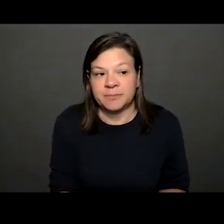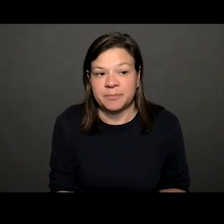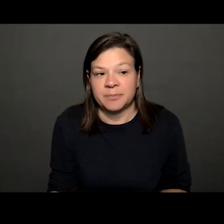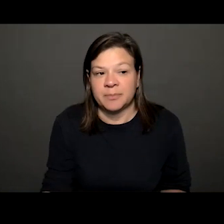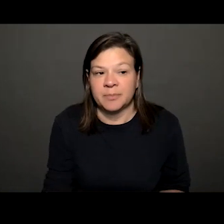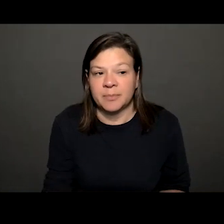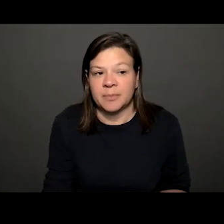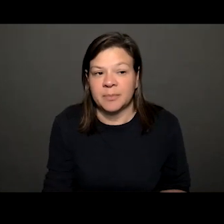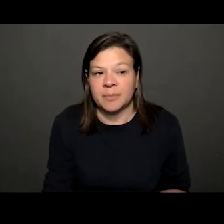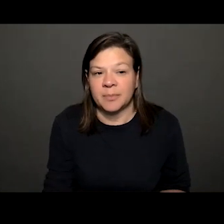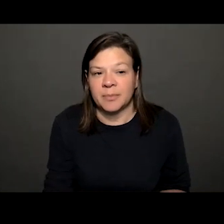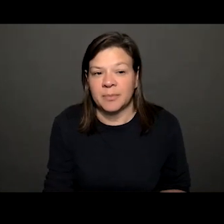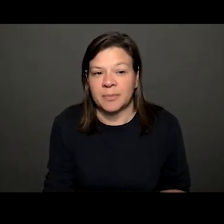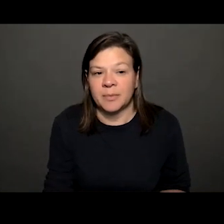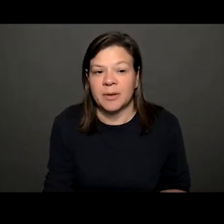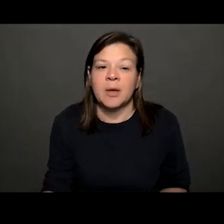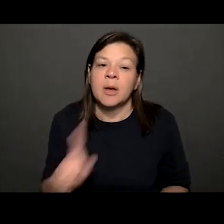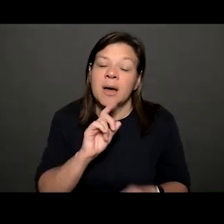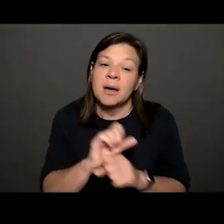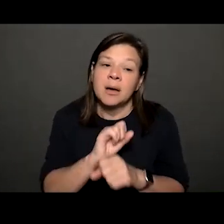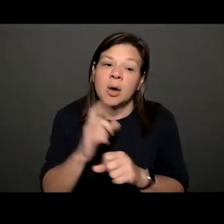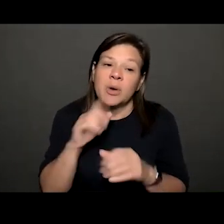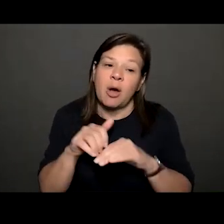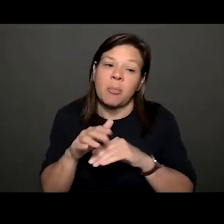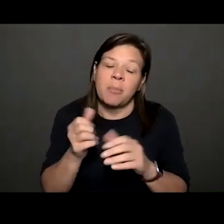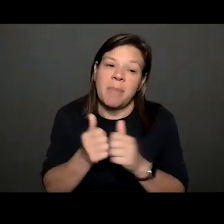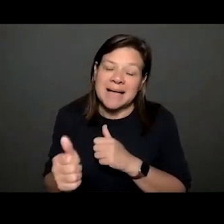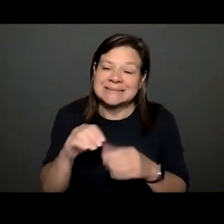CAMP I.D. THROUGH THE FORM SO THAT WE CAN ASSOCIATE